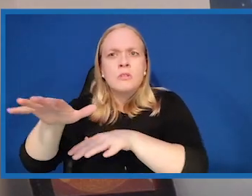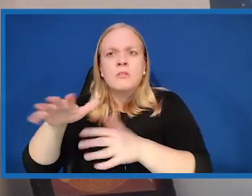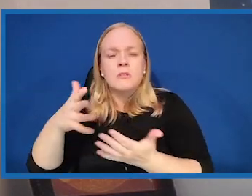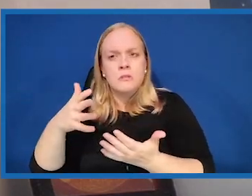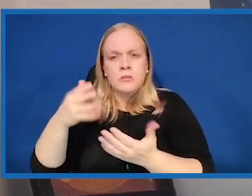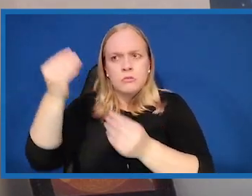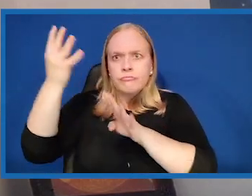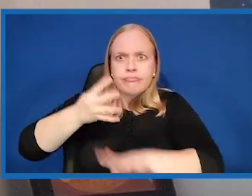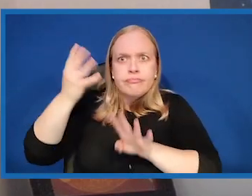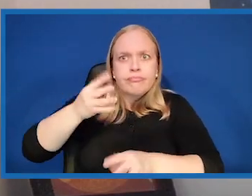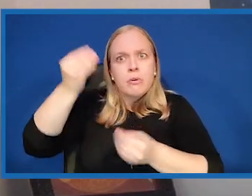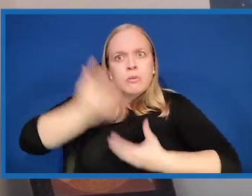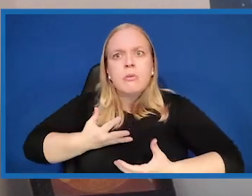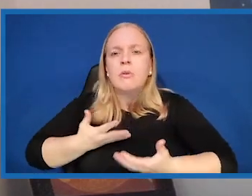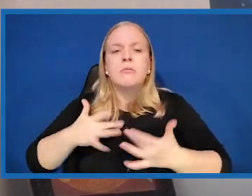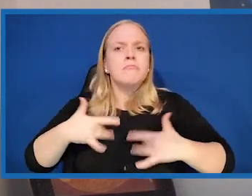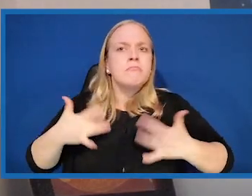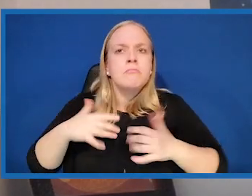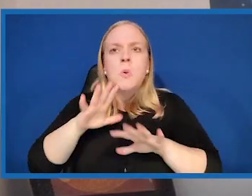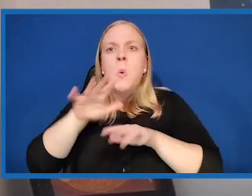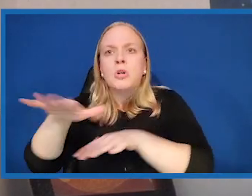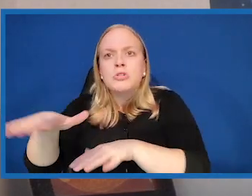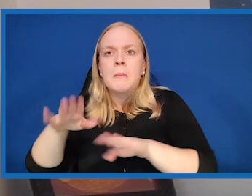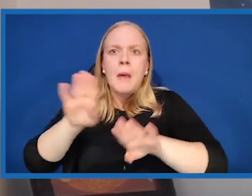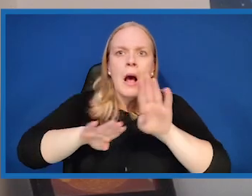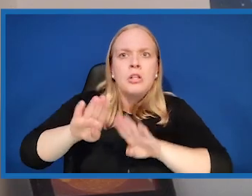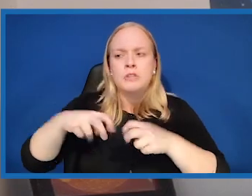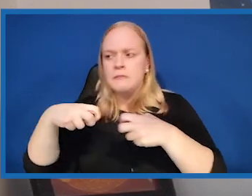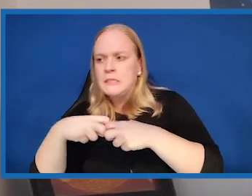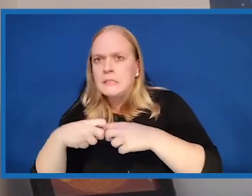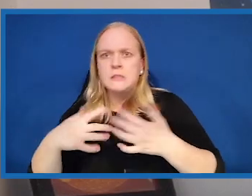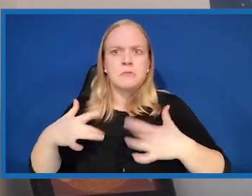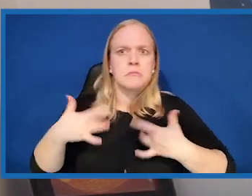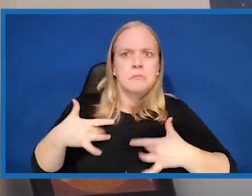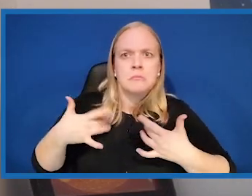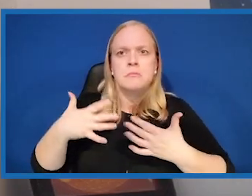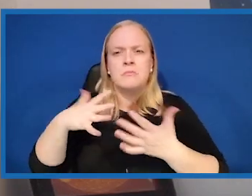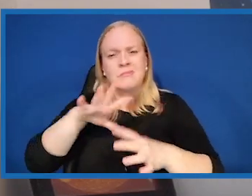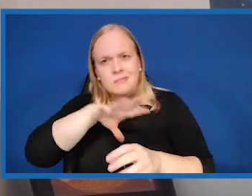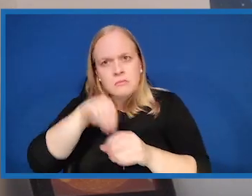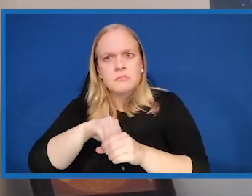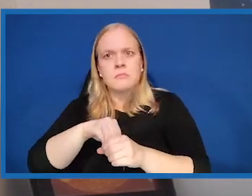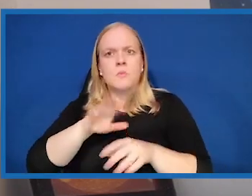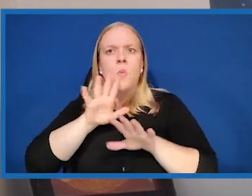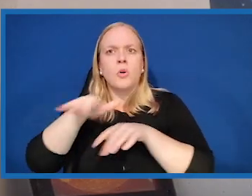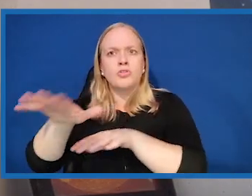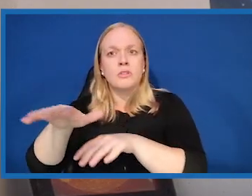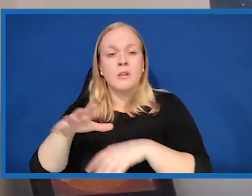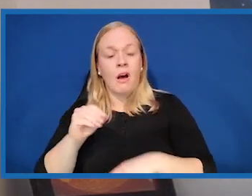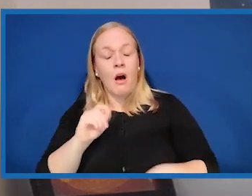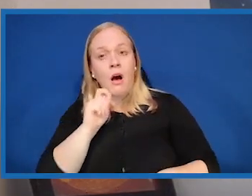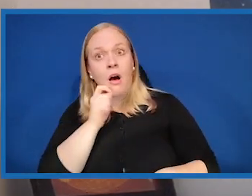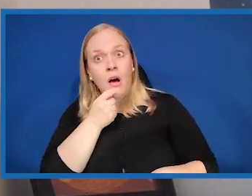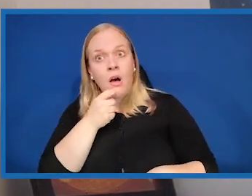OR BIOLOGY. UM, AND BIOLOGY IS REALLY COOL BECAUSE THE STYLE LOOKS AT THESE TEENY, TINY PHYTOPLANKTON,